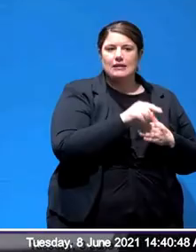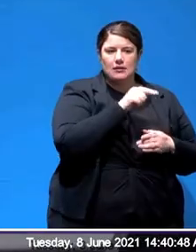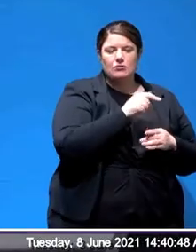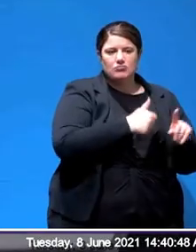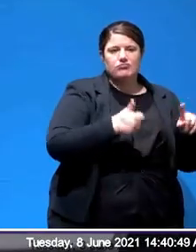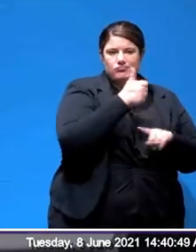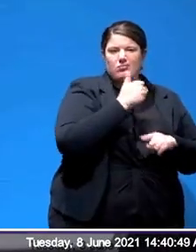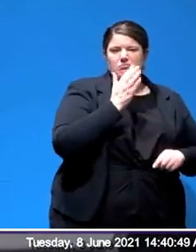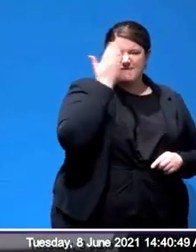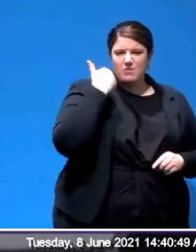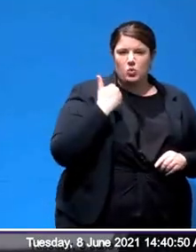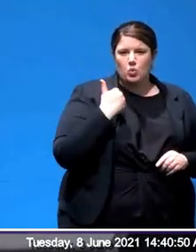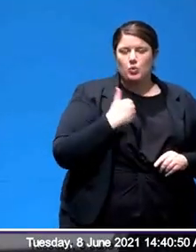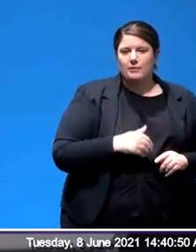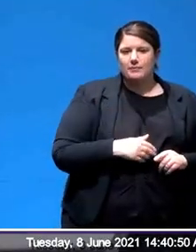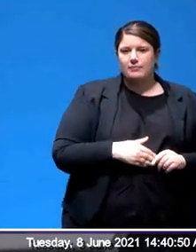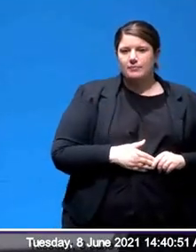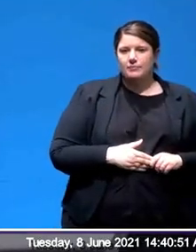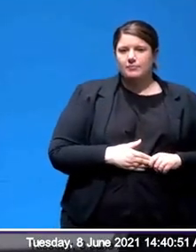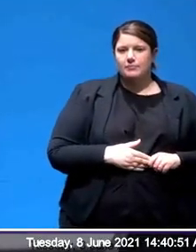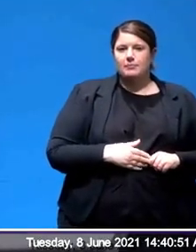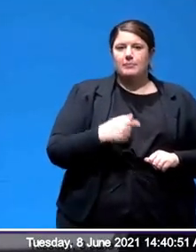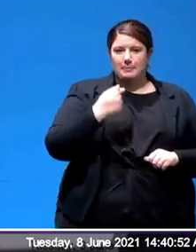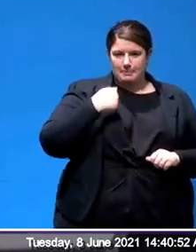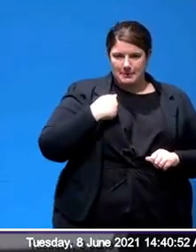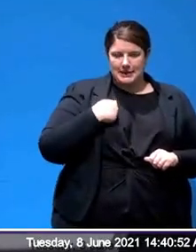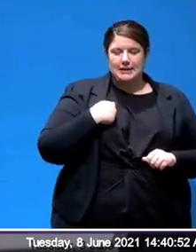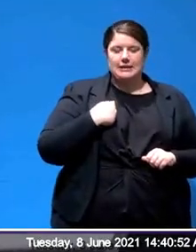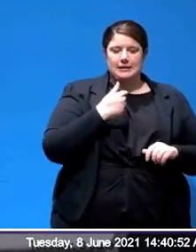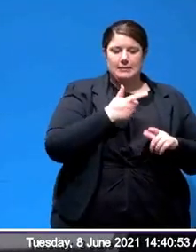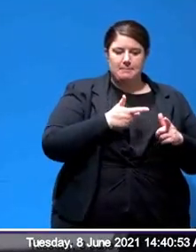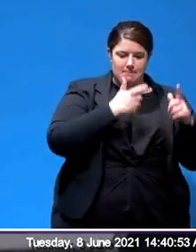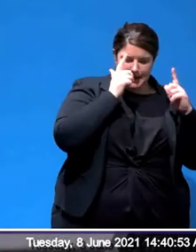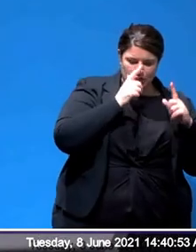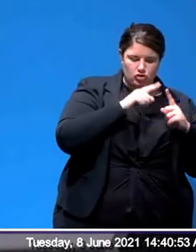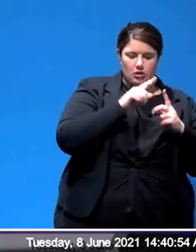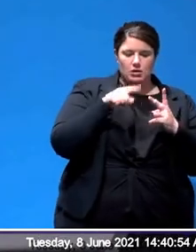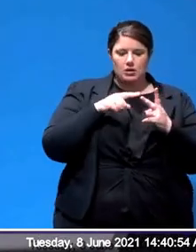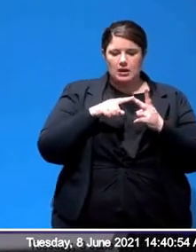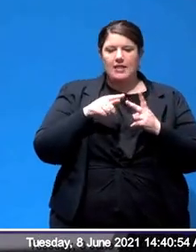So I was --- it was myself as the ASM and then I reported to an Area Manager.